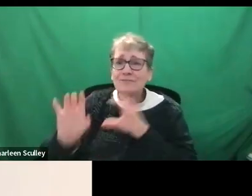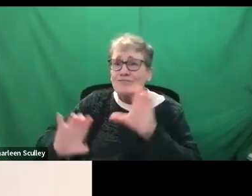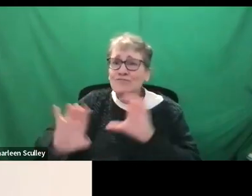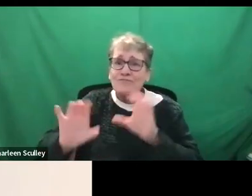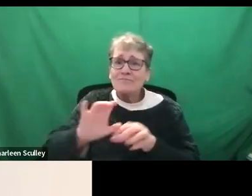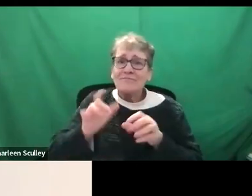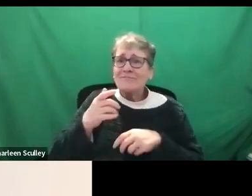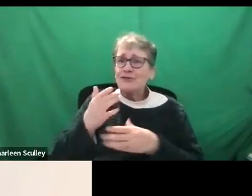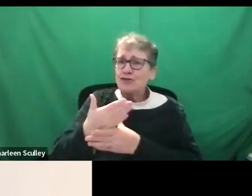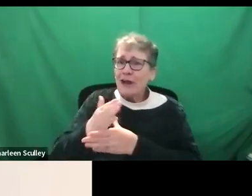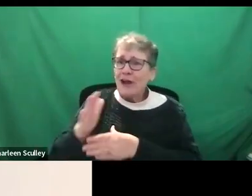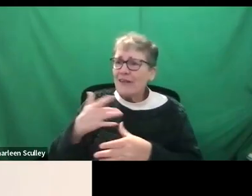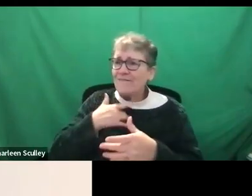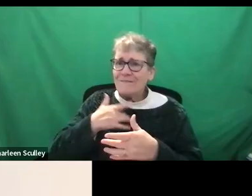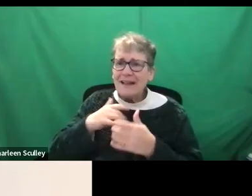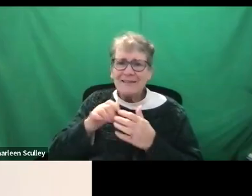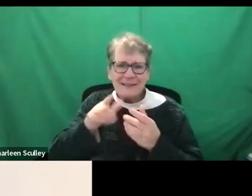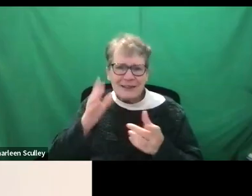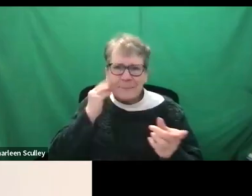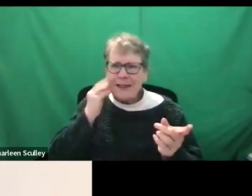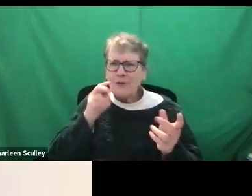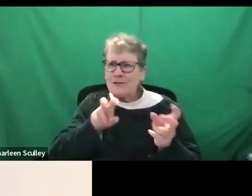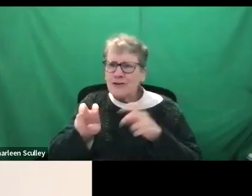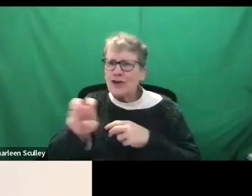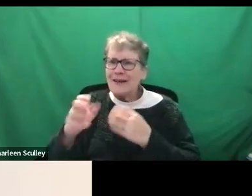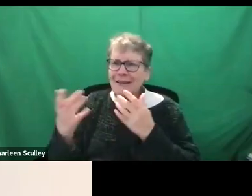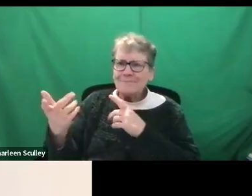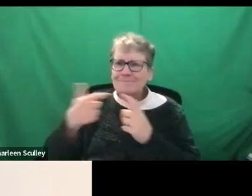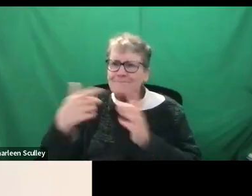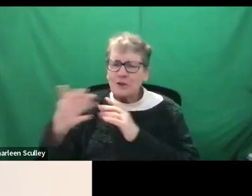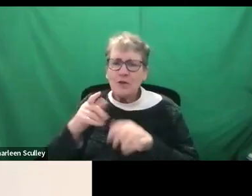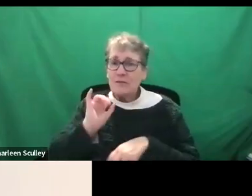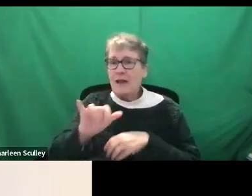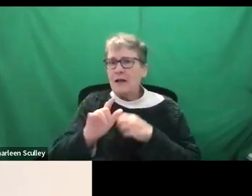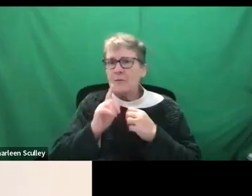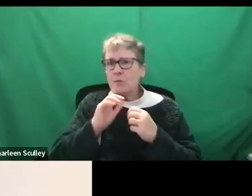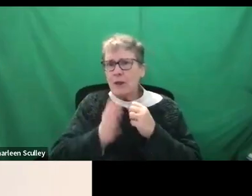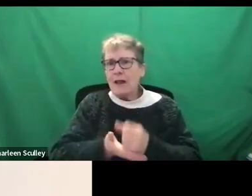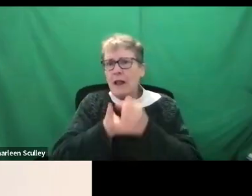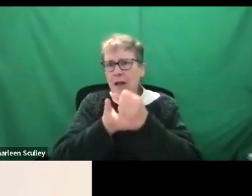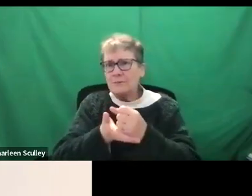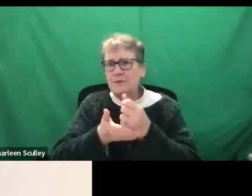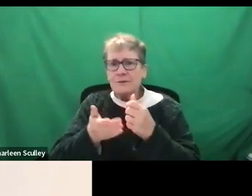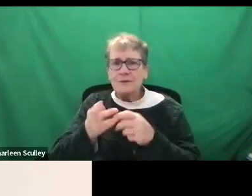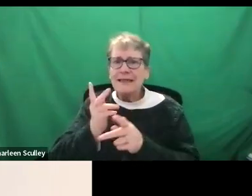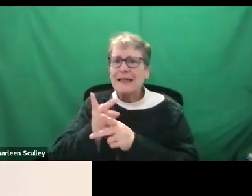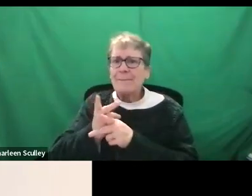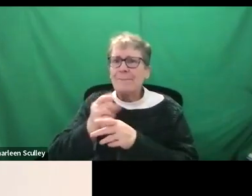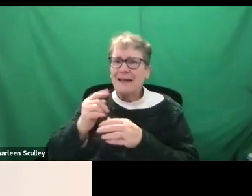a chance to meet up over coffee and to share their feelings, and their journeys, and their experiences.